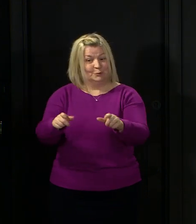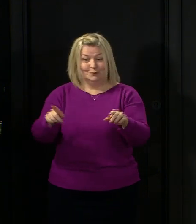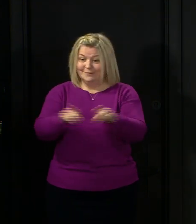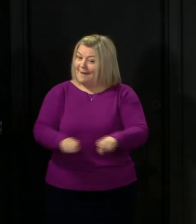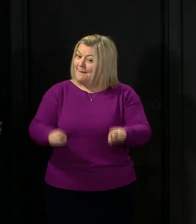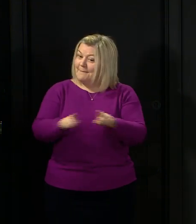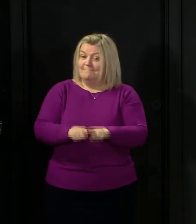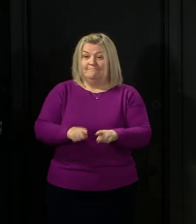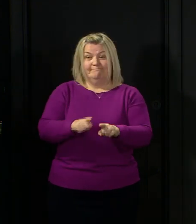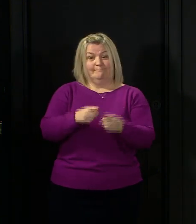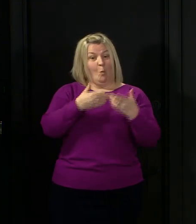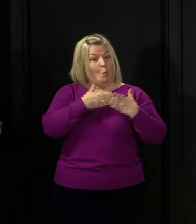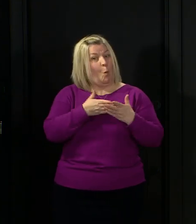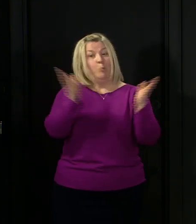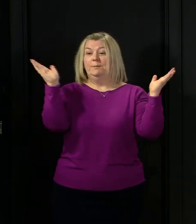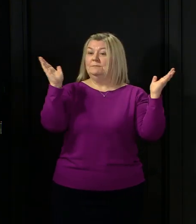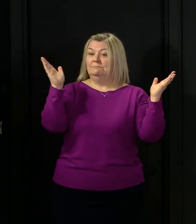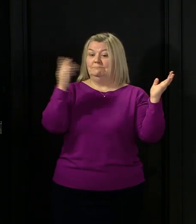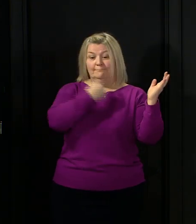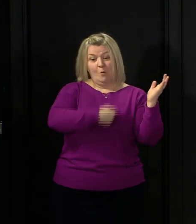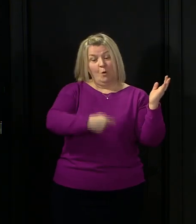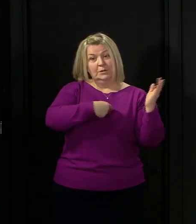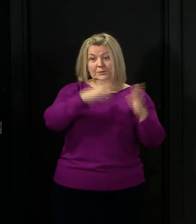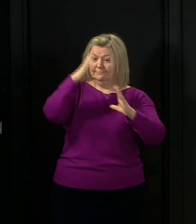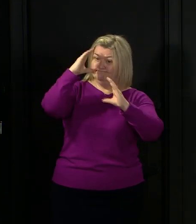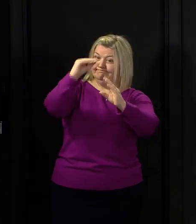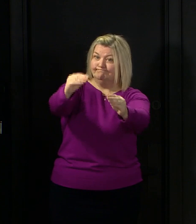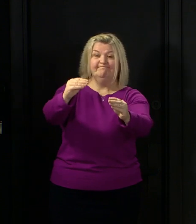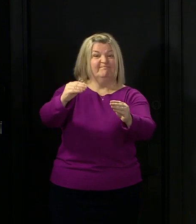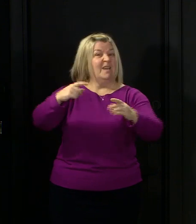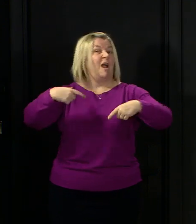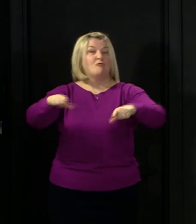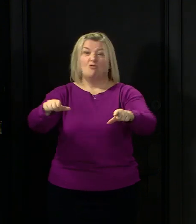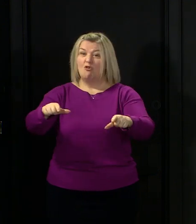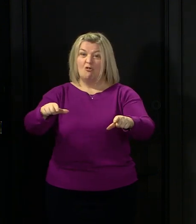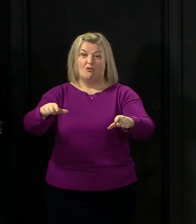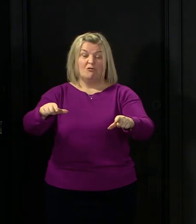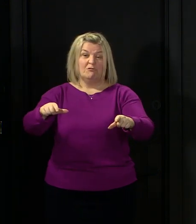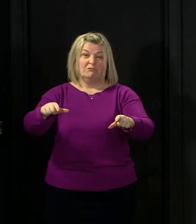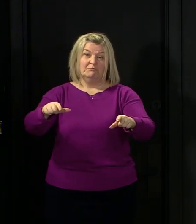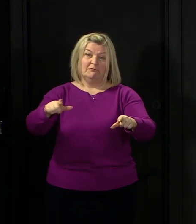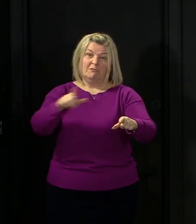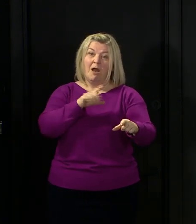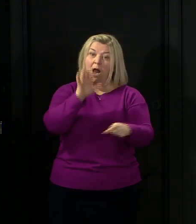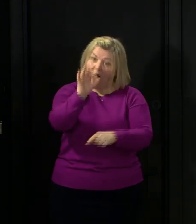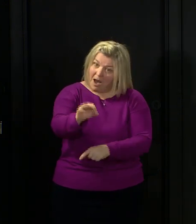candid and open with the public about why I'm asking you to do the things I'm asking